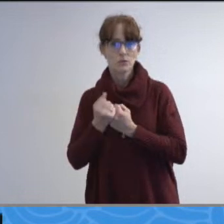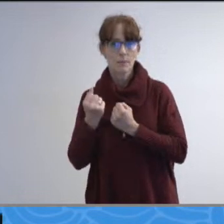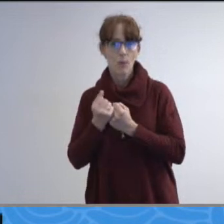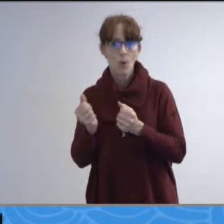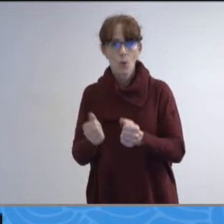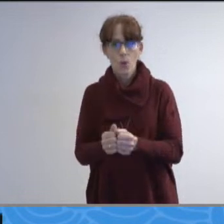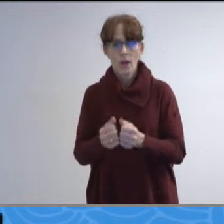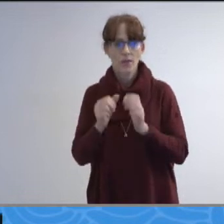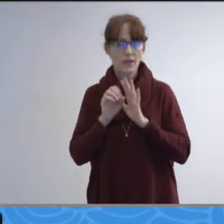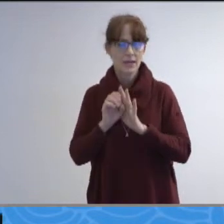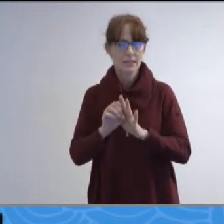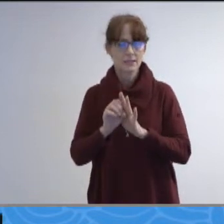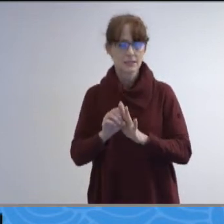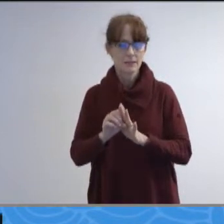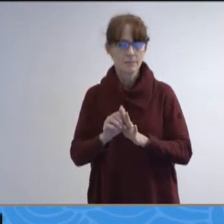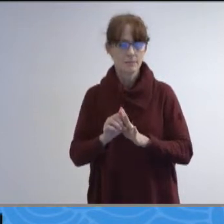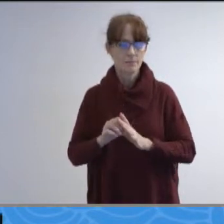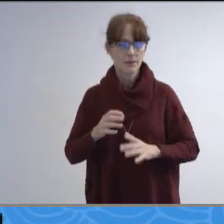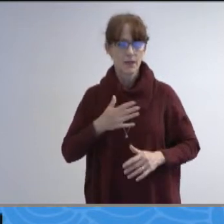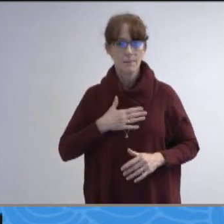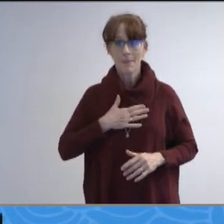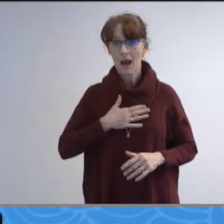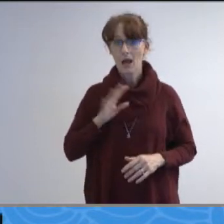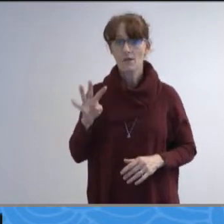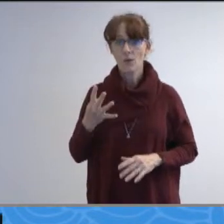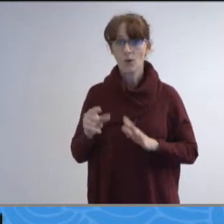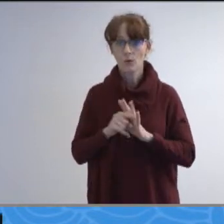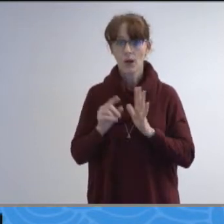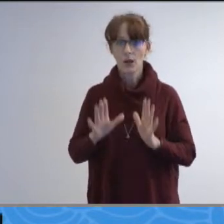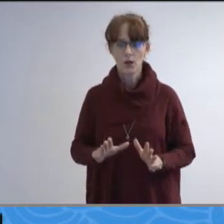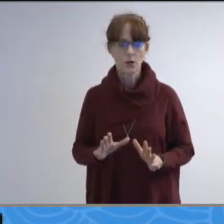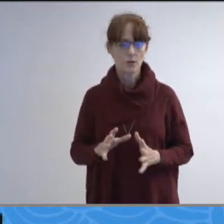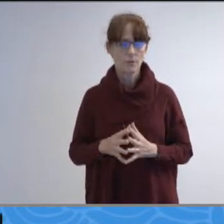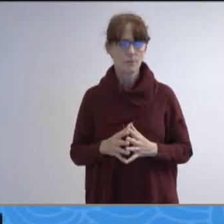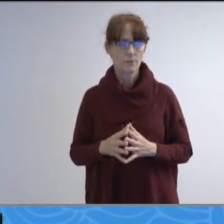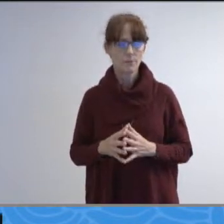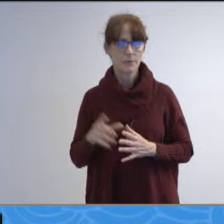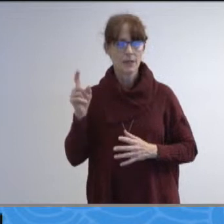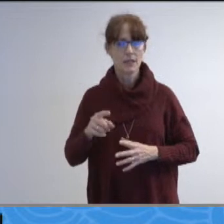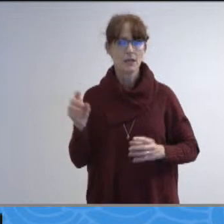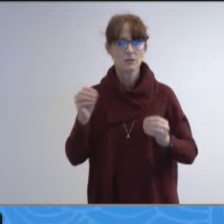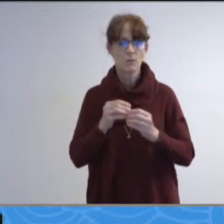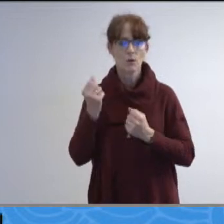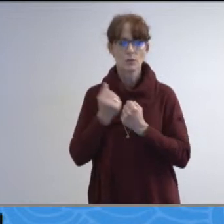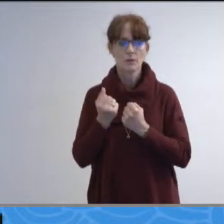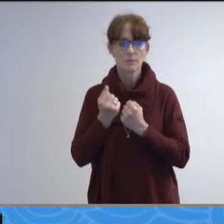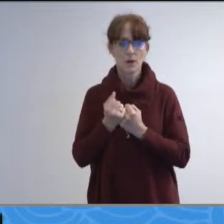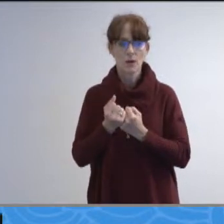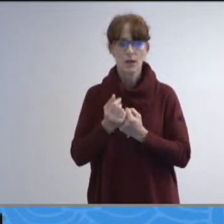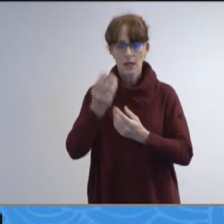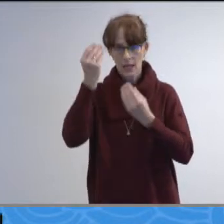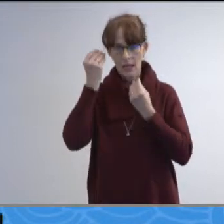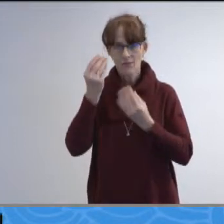So for example, my fourth grader is, needs more support in informational text.